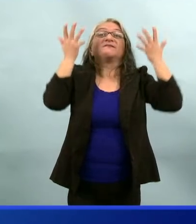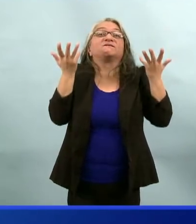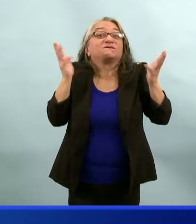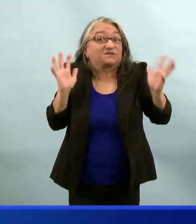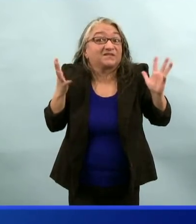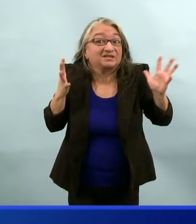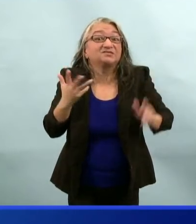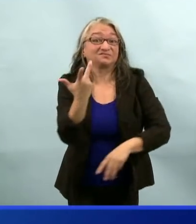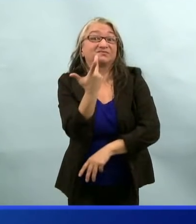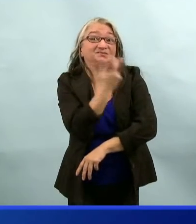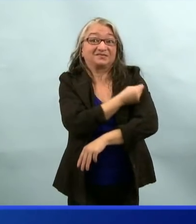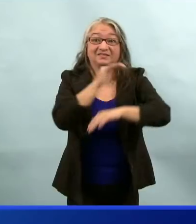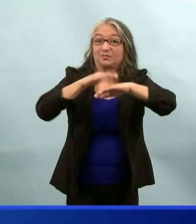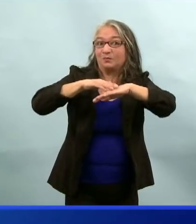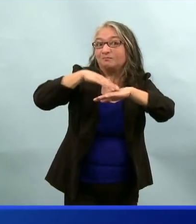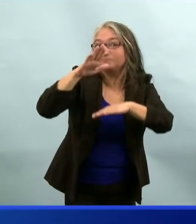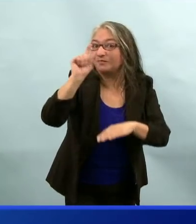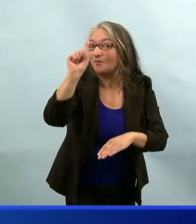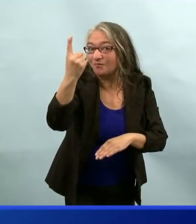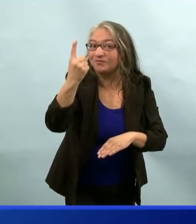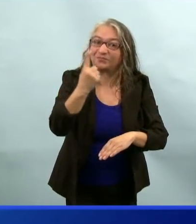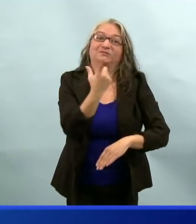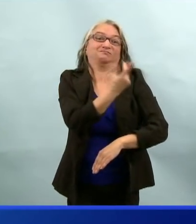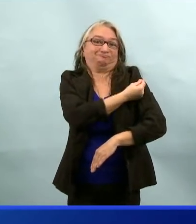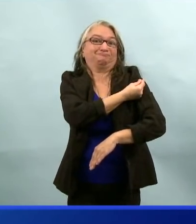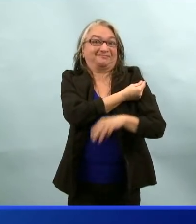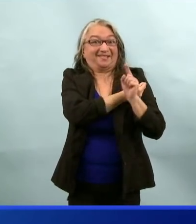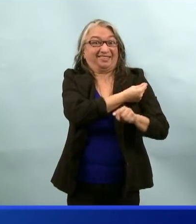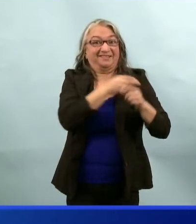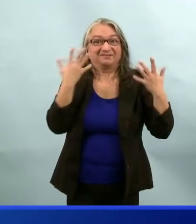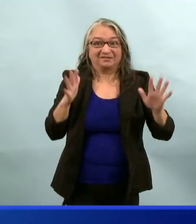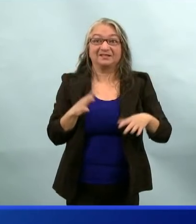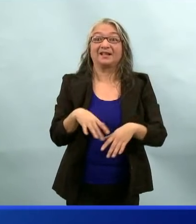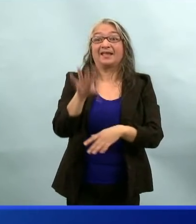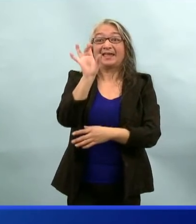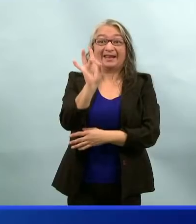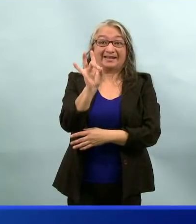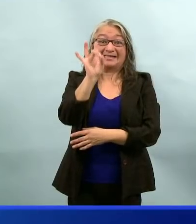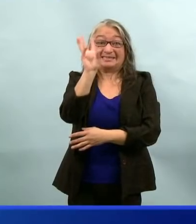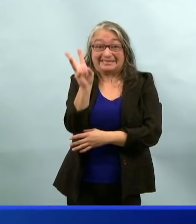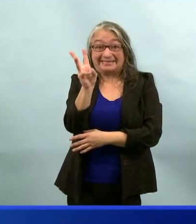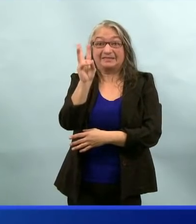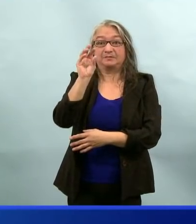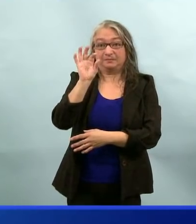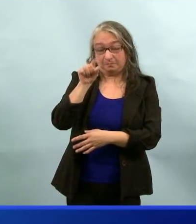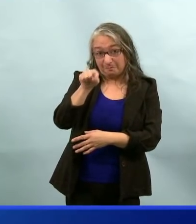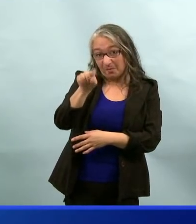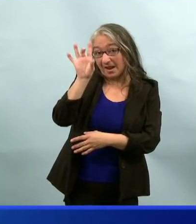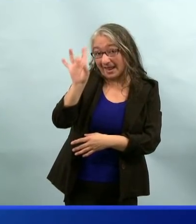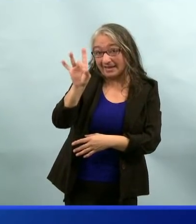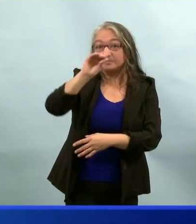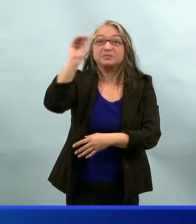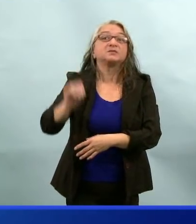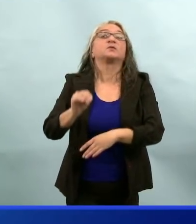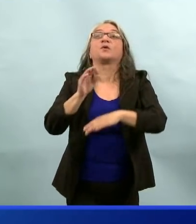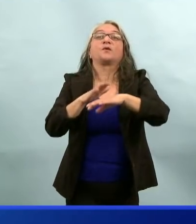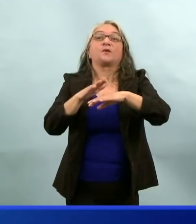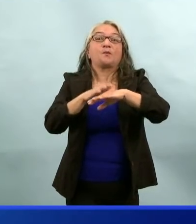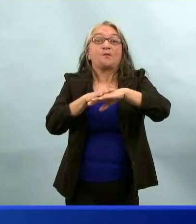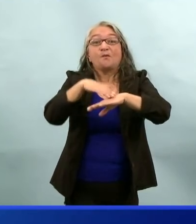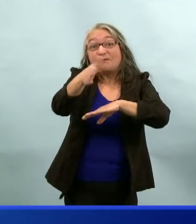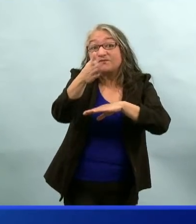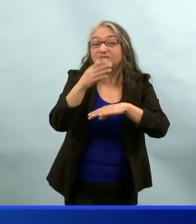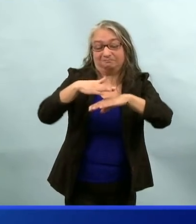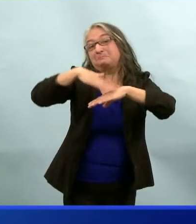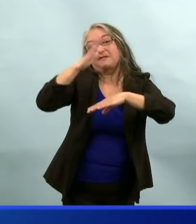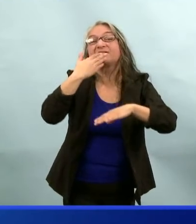one dose 86.8 percent of the population over age 18 have already received their second dose